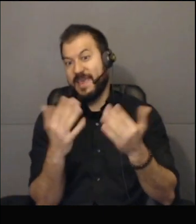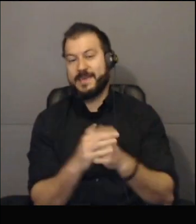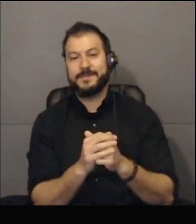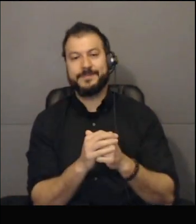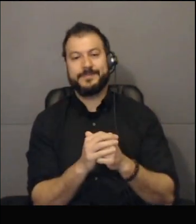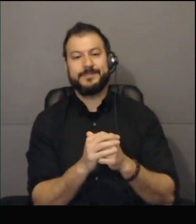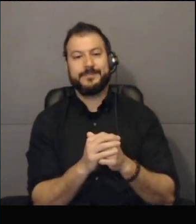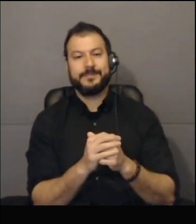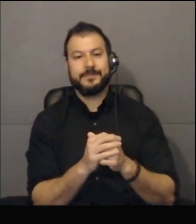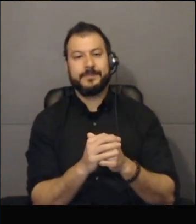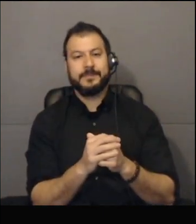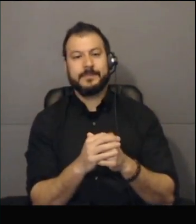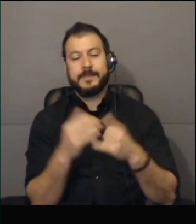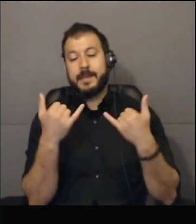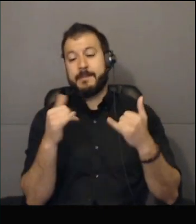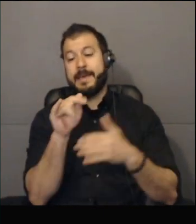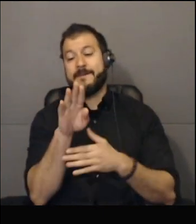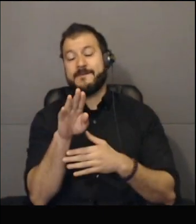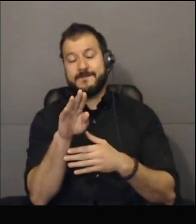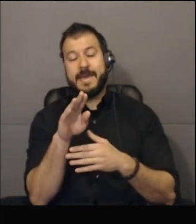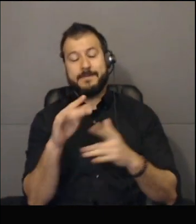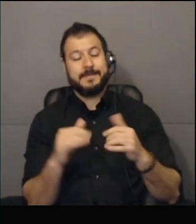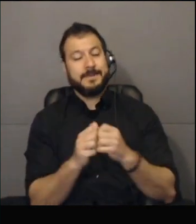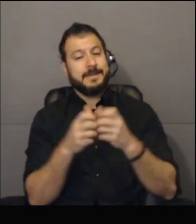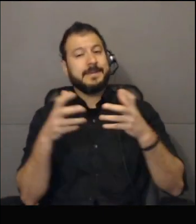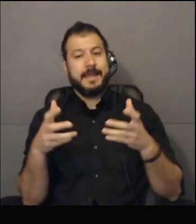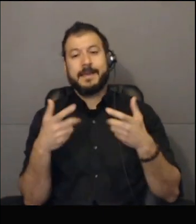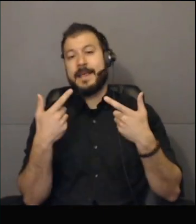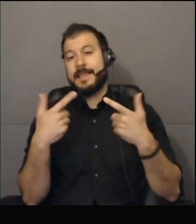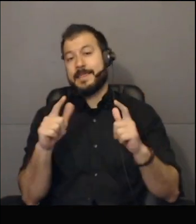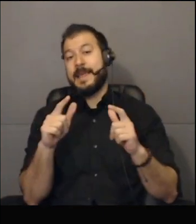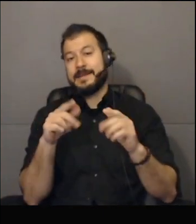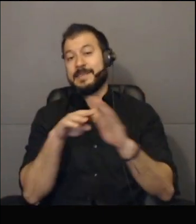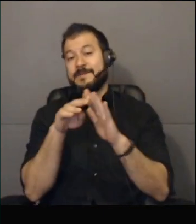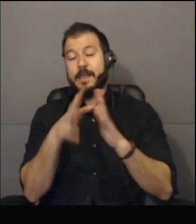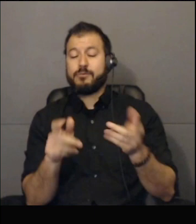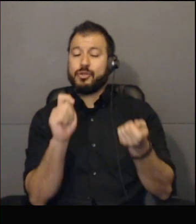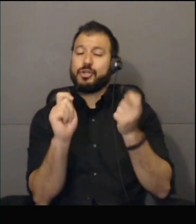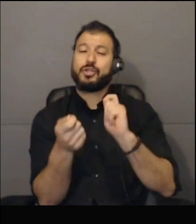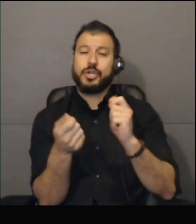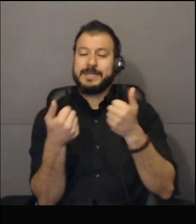Plate upscaling capabilities enable developers to adjust game server hosting